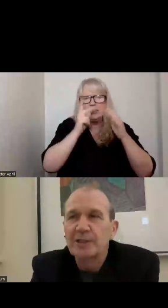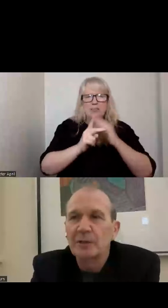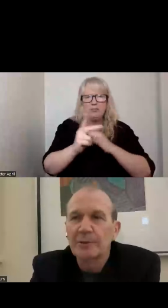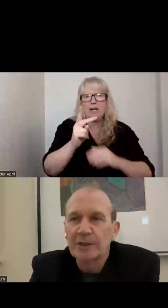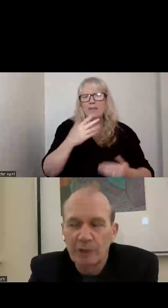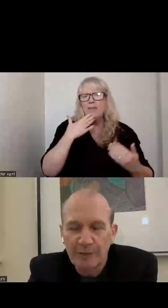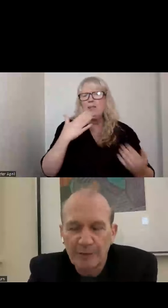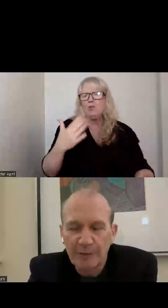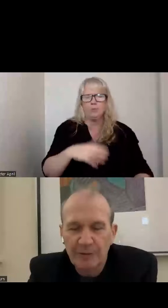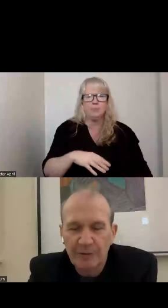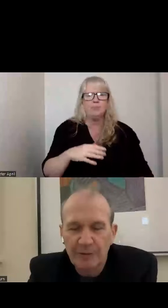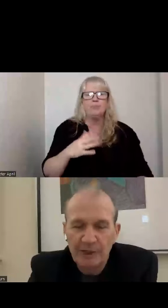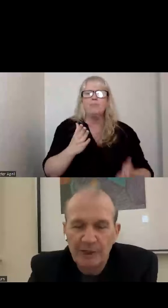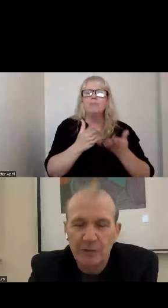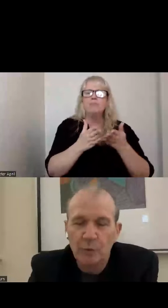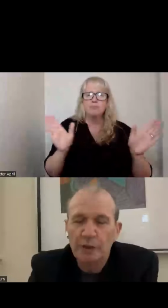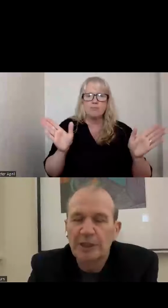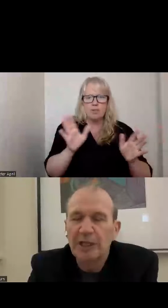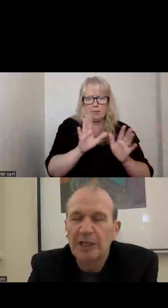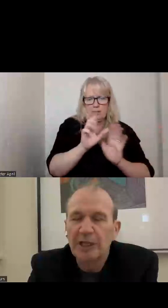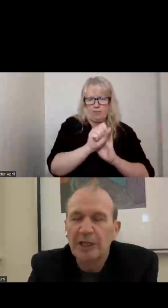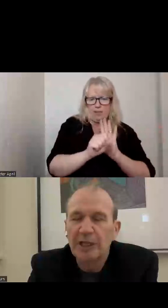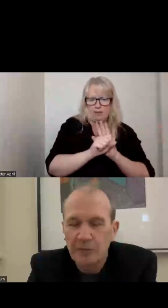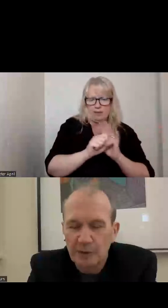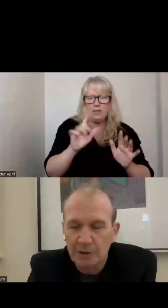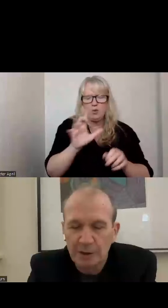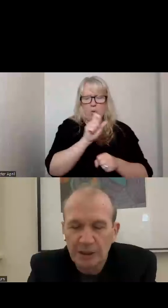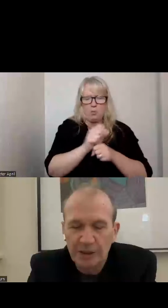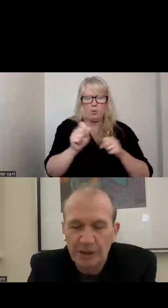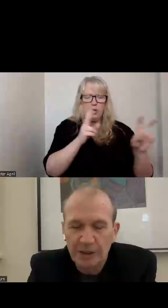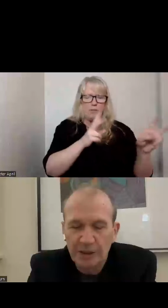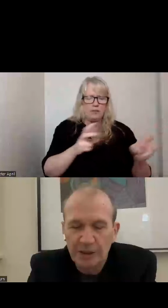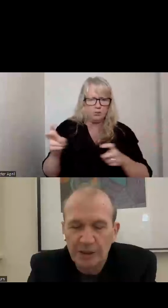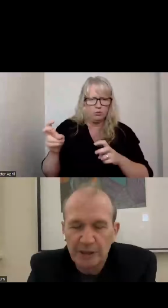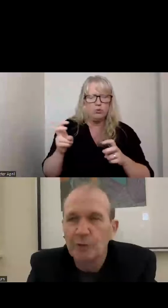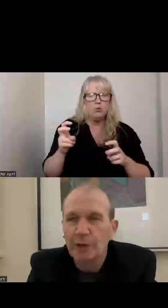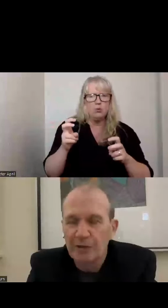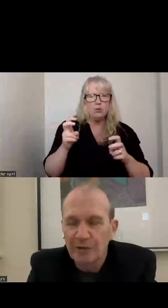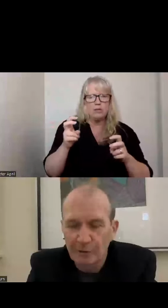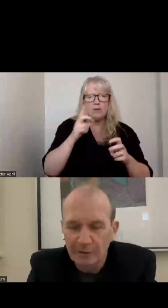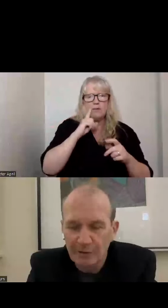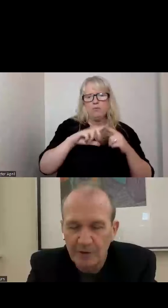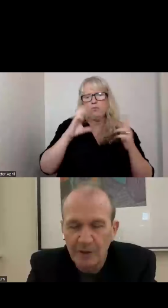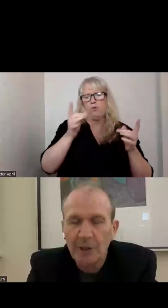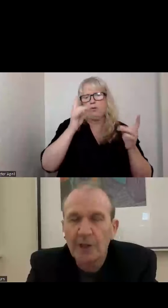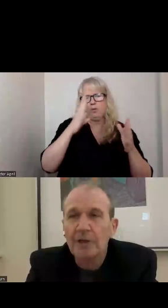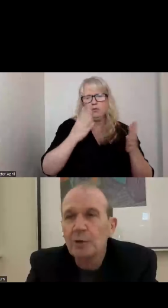TO LET YOU KNOW THAT STATES ARE WORKING ON CRISIS SERVICES. OF